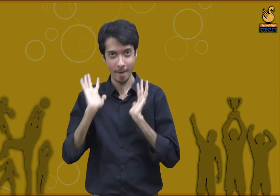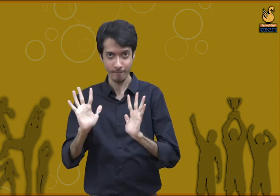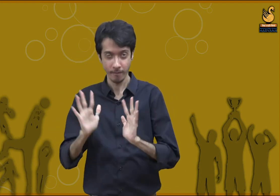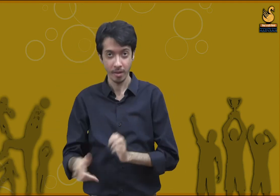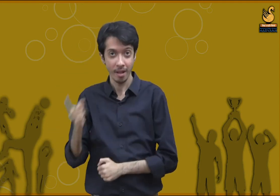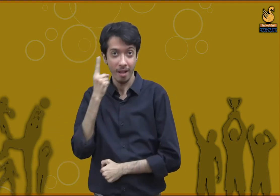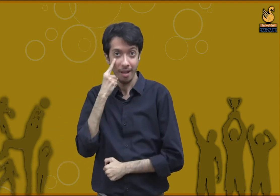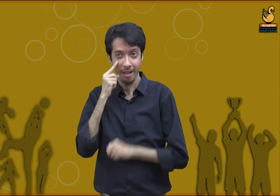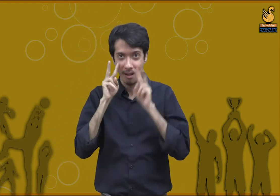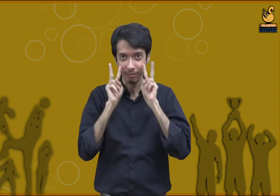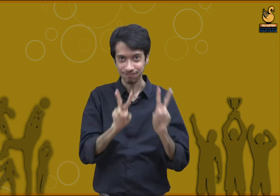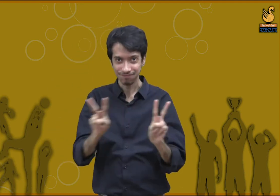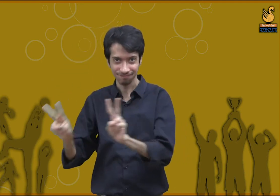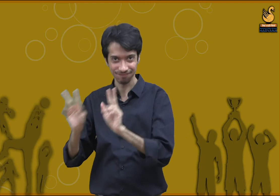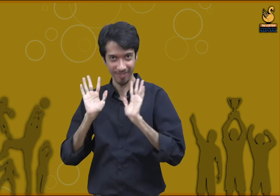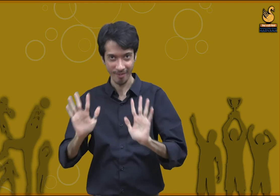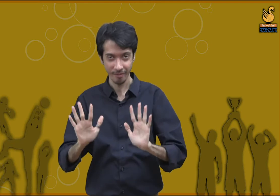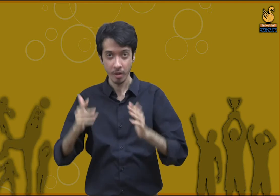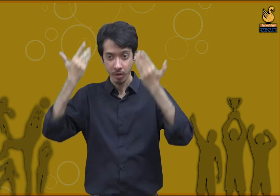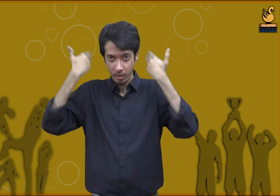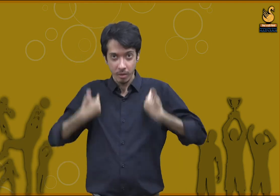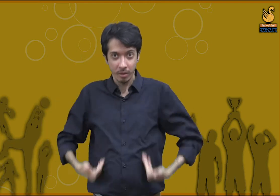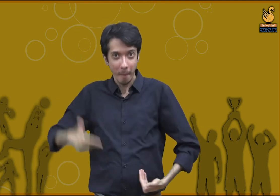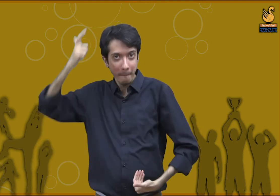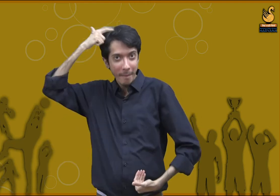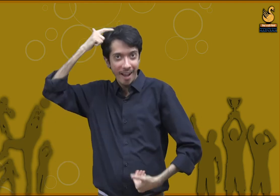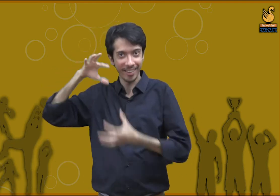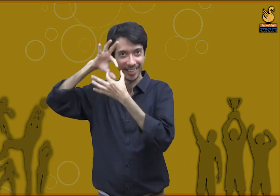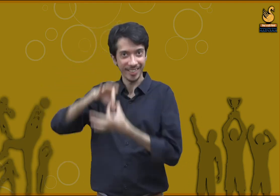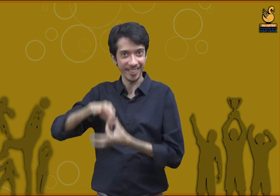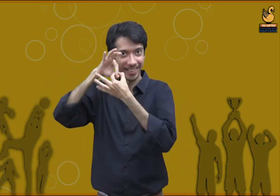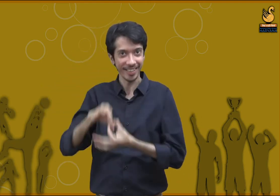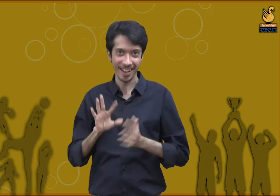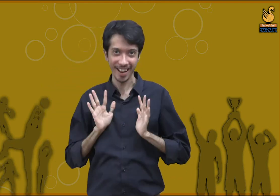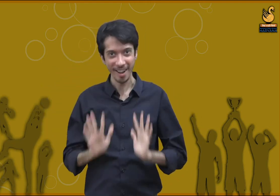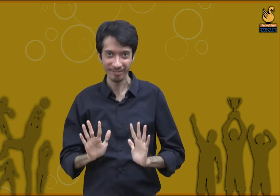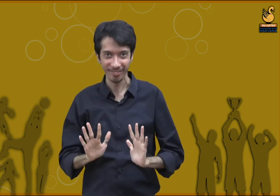Physical education programs require brain awareness concentration of attention and deliberate motions for performing